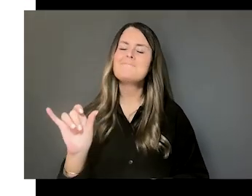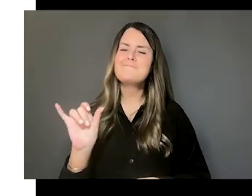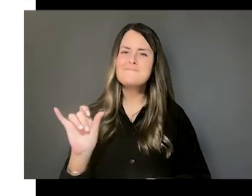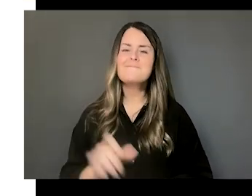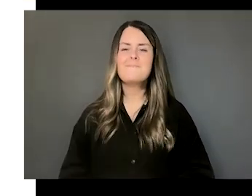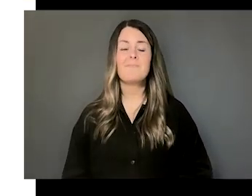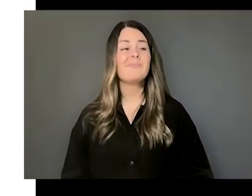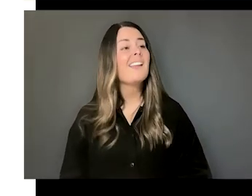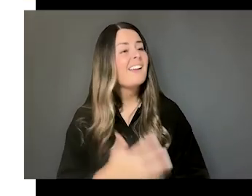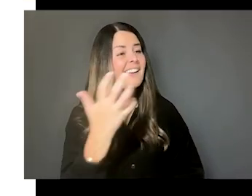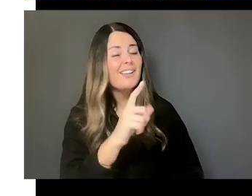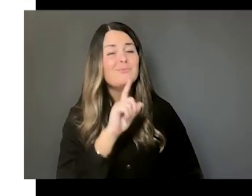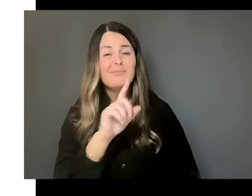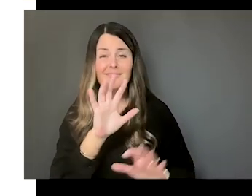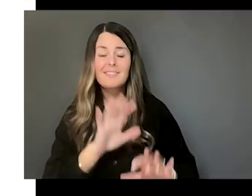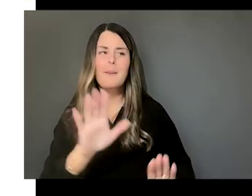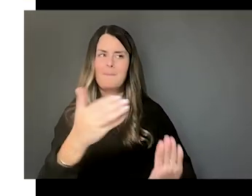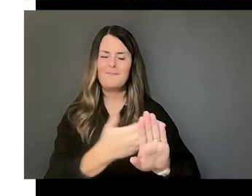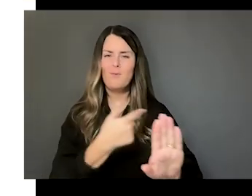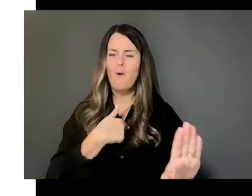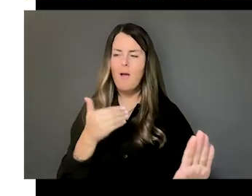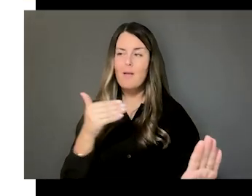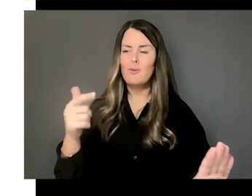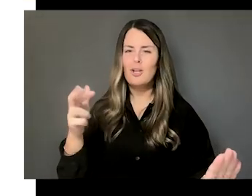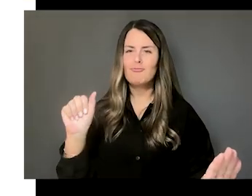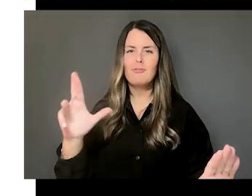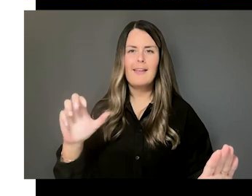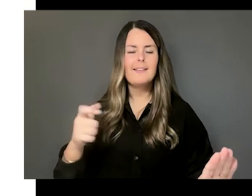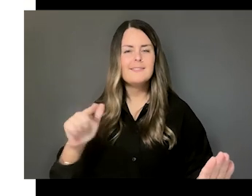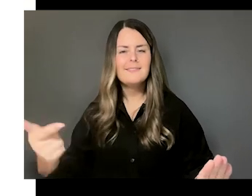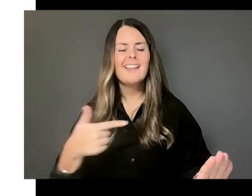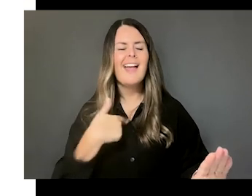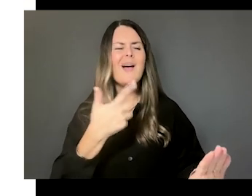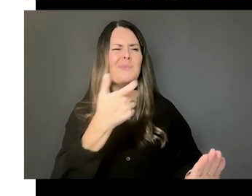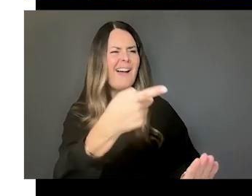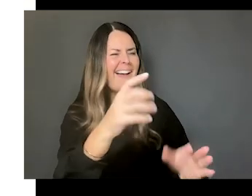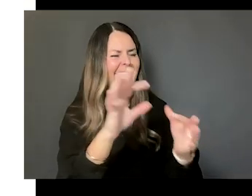That's incredible. Before I let Grace share, I just want to stamp something that you said. You were talking about